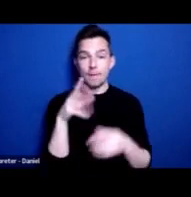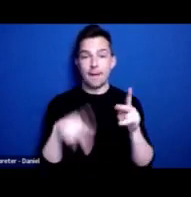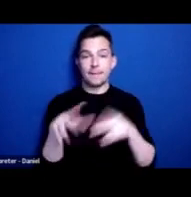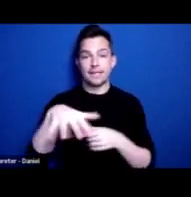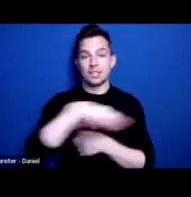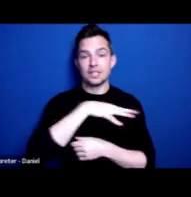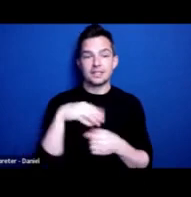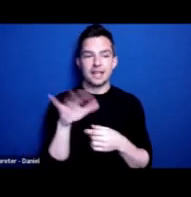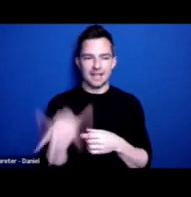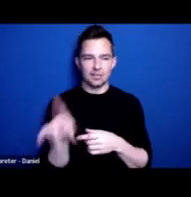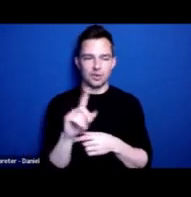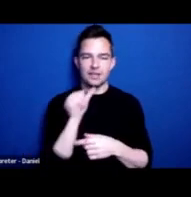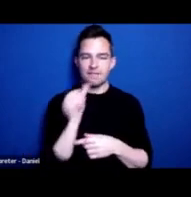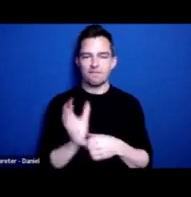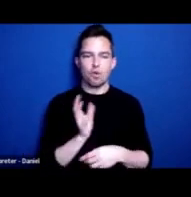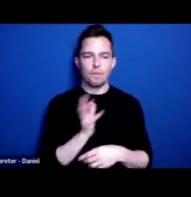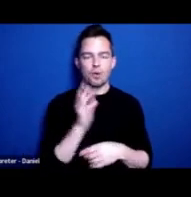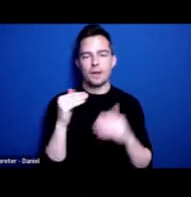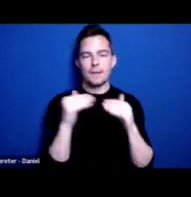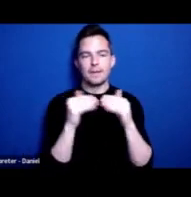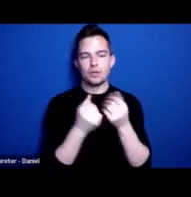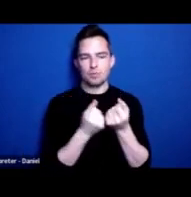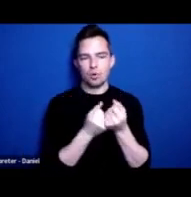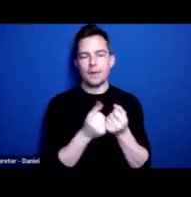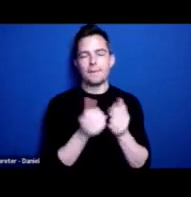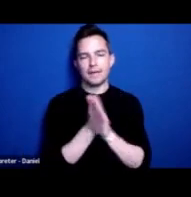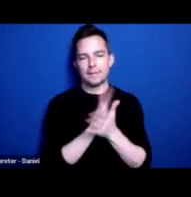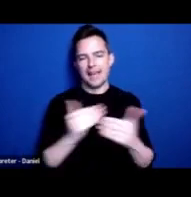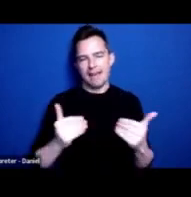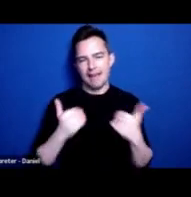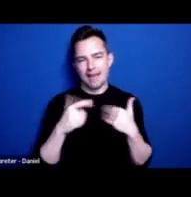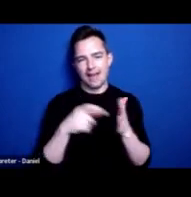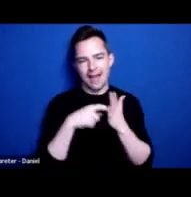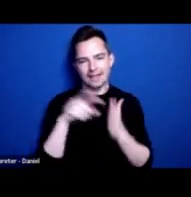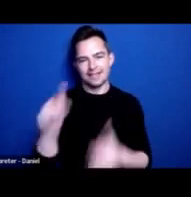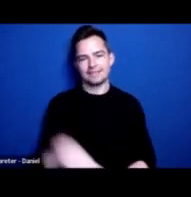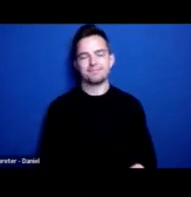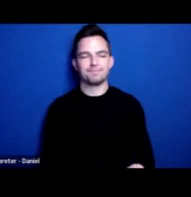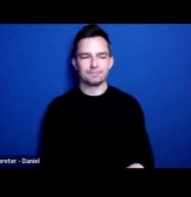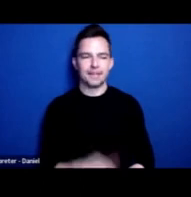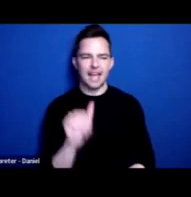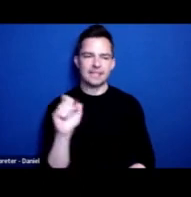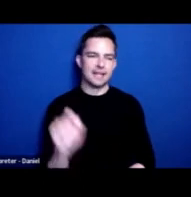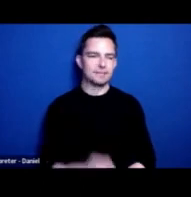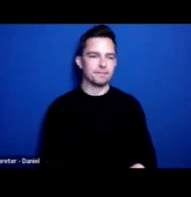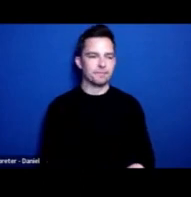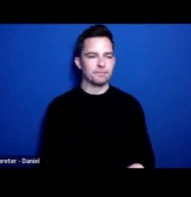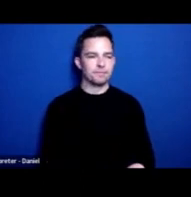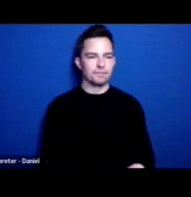where the informal peer support is an asset to us. Next slides please. The slide is I say